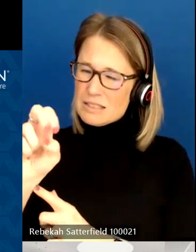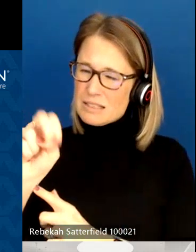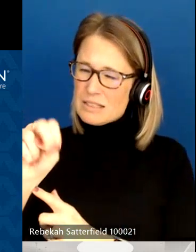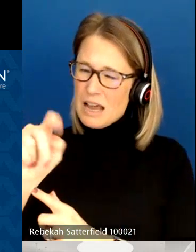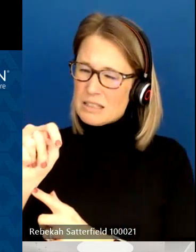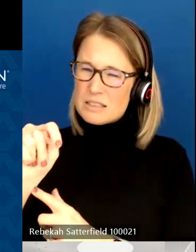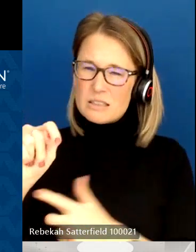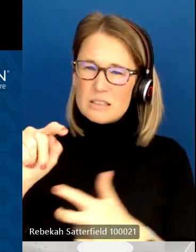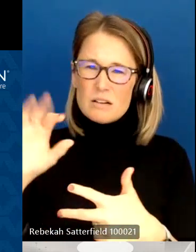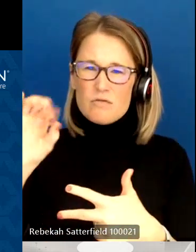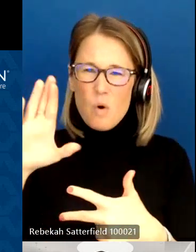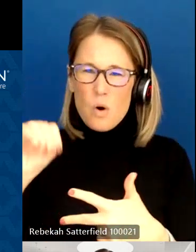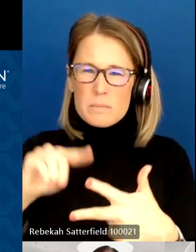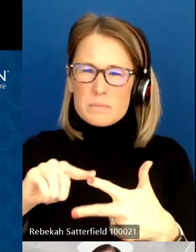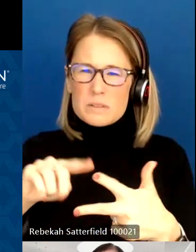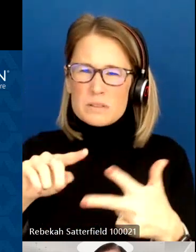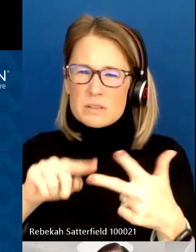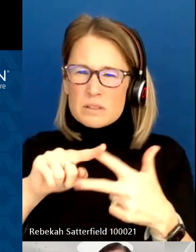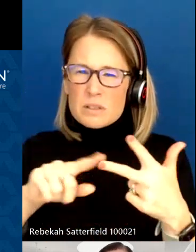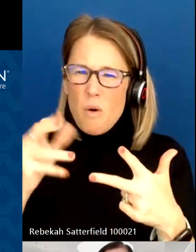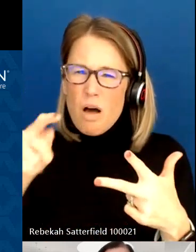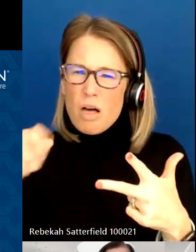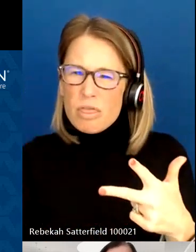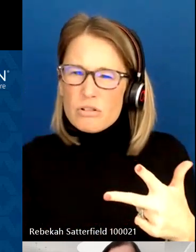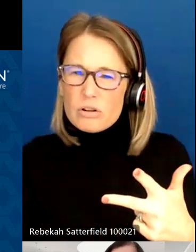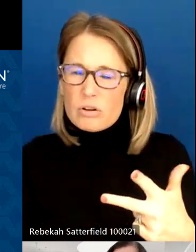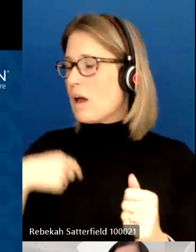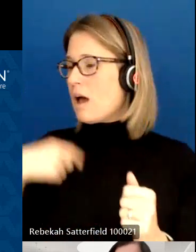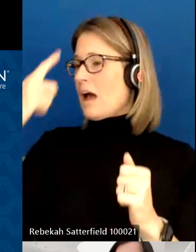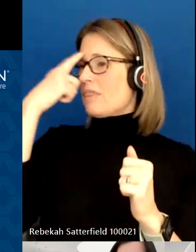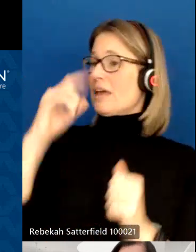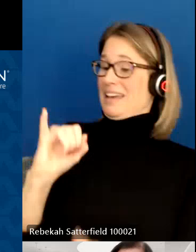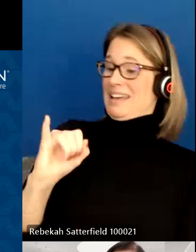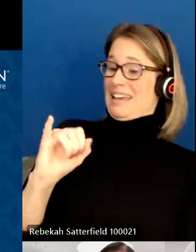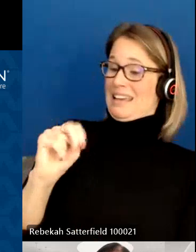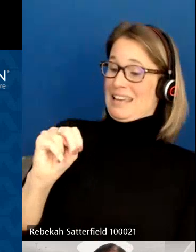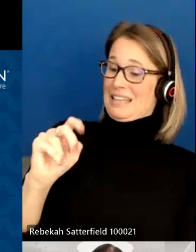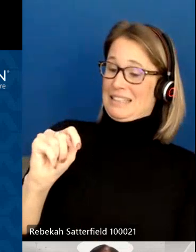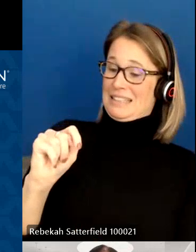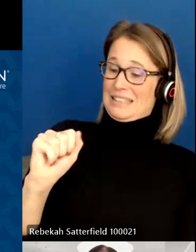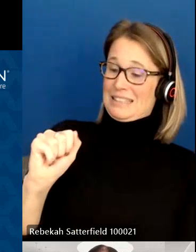folks should be mindful of please I think the intake forms are critical for instance you know